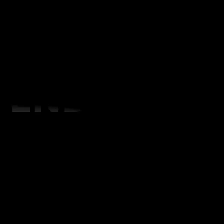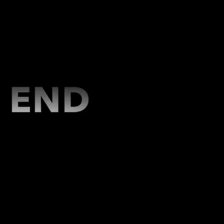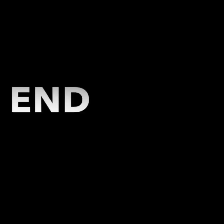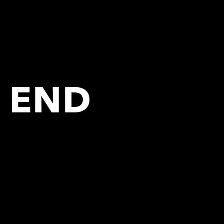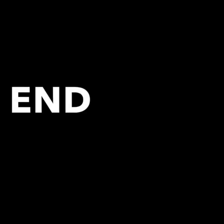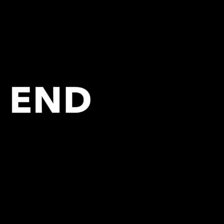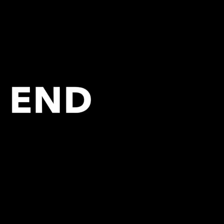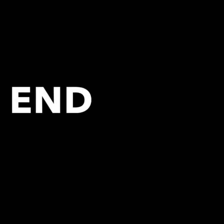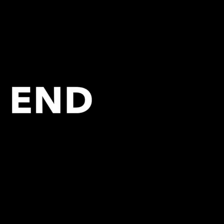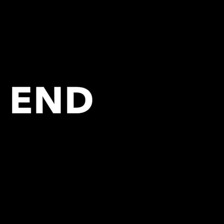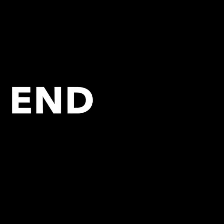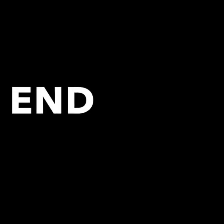the end